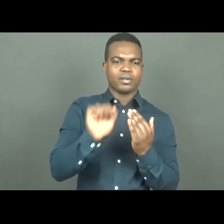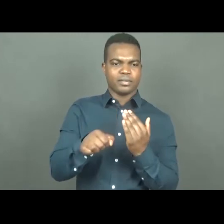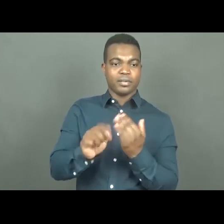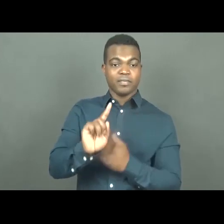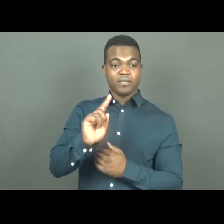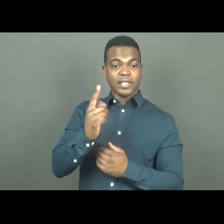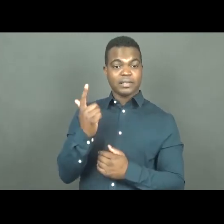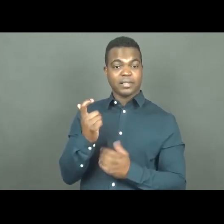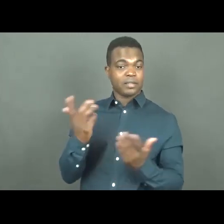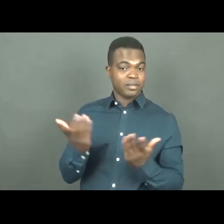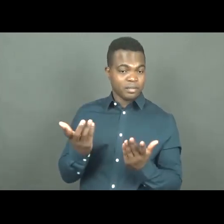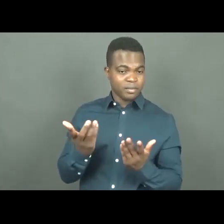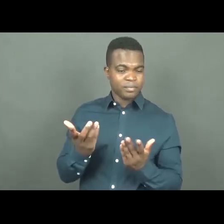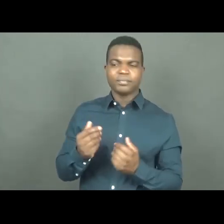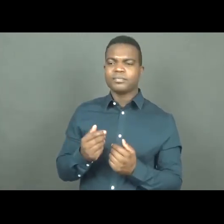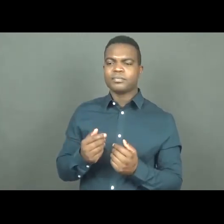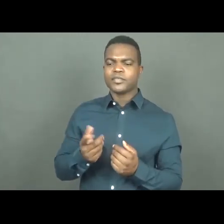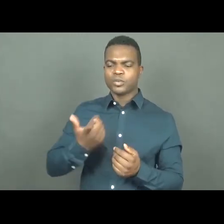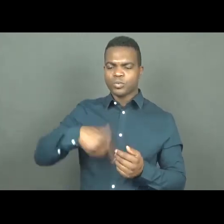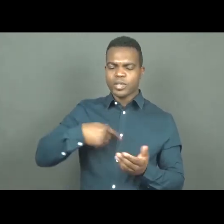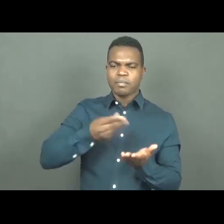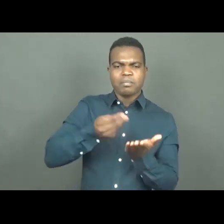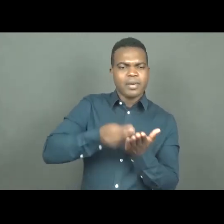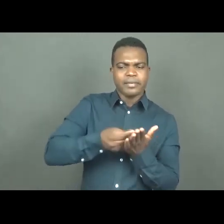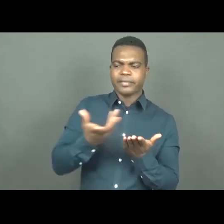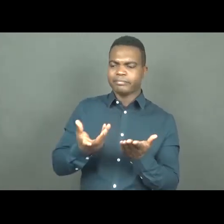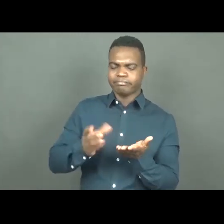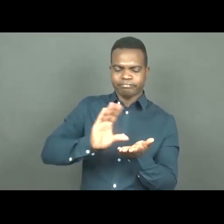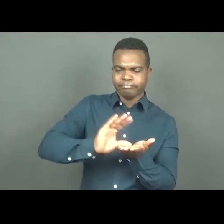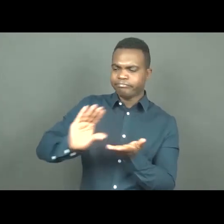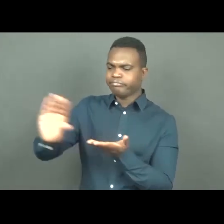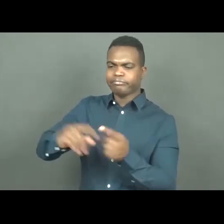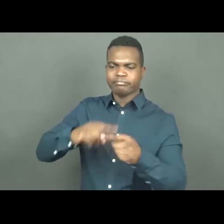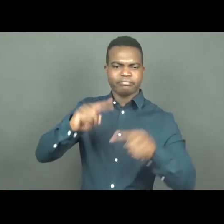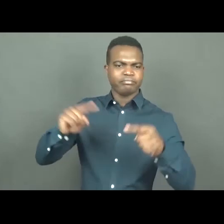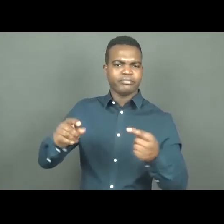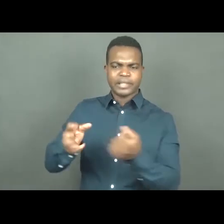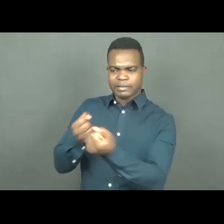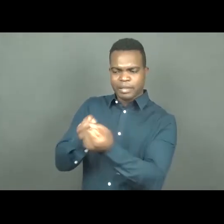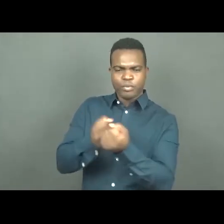developing their disability allowance as part of their social protection scheme. These countries